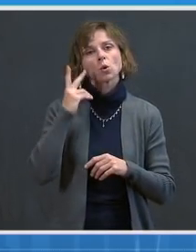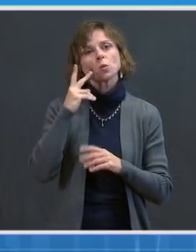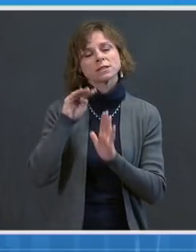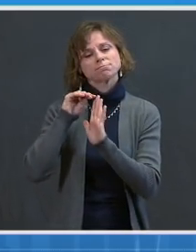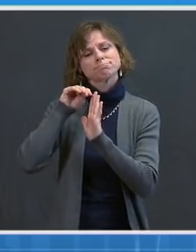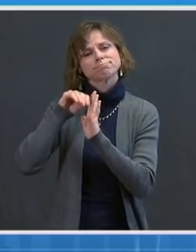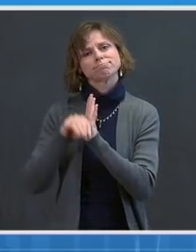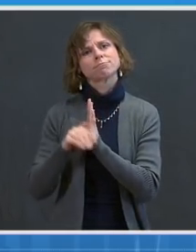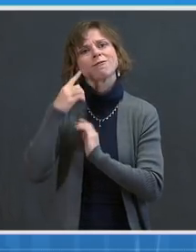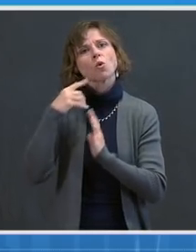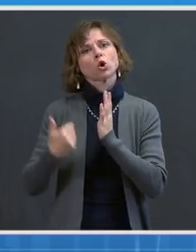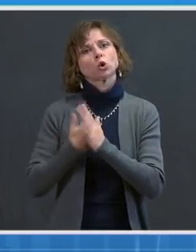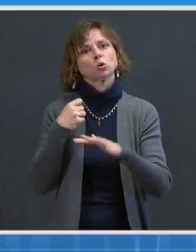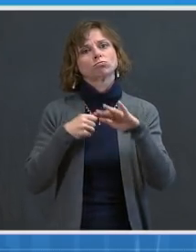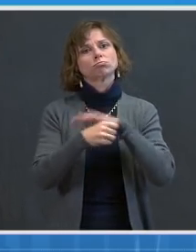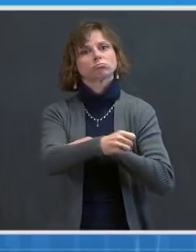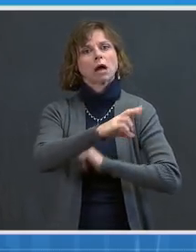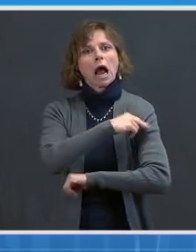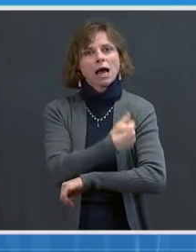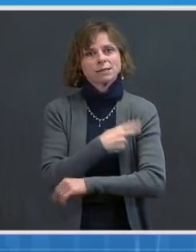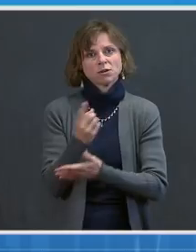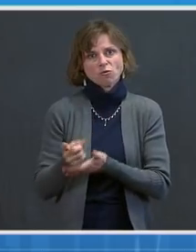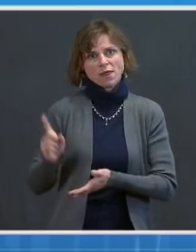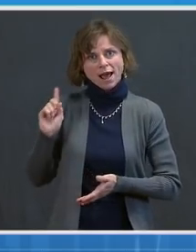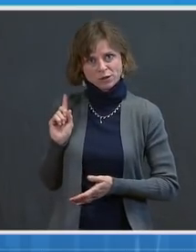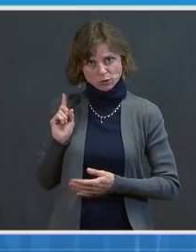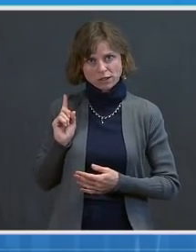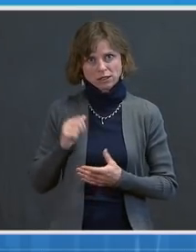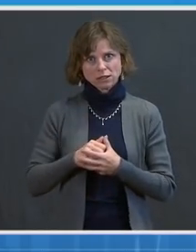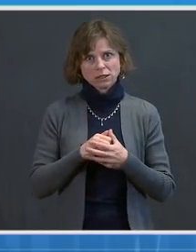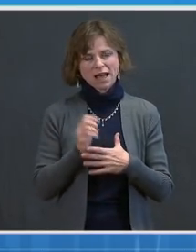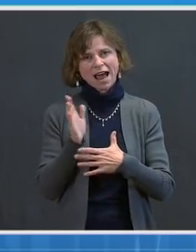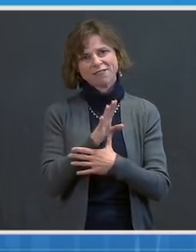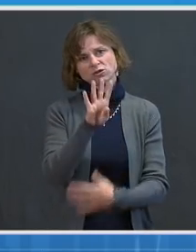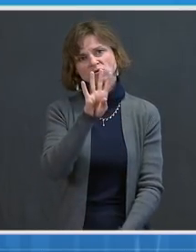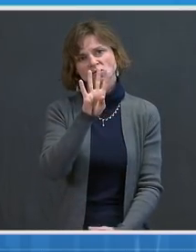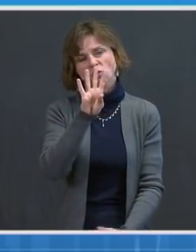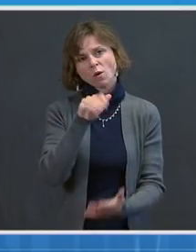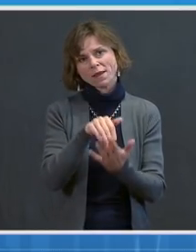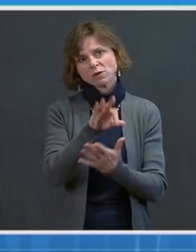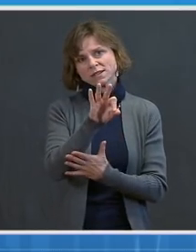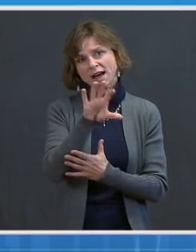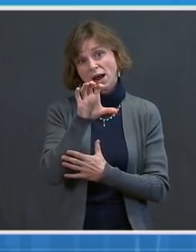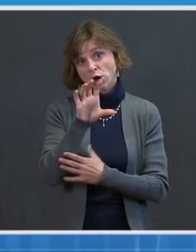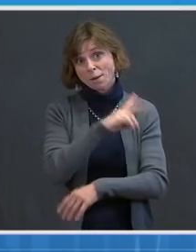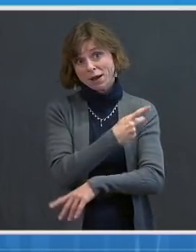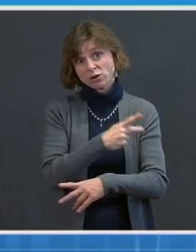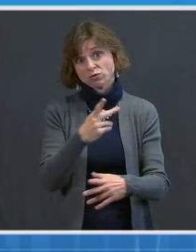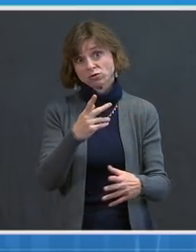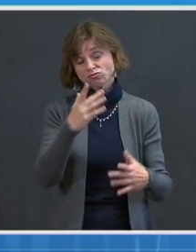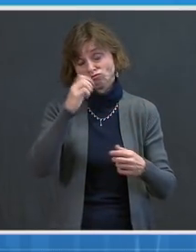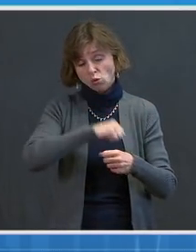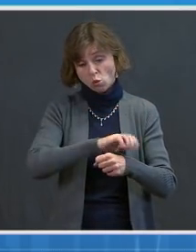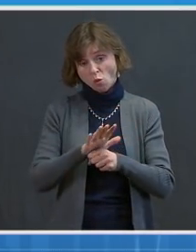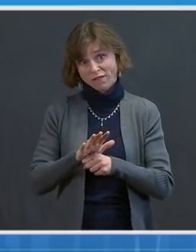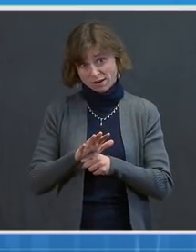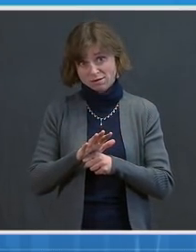admissions for the most recent week. An average of 4,900 patients with COVID-19 were admitted per day in the most recent week.